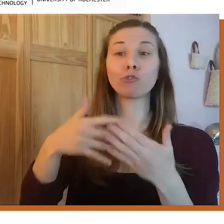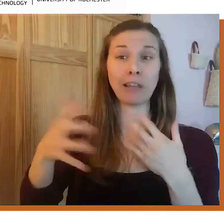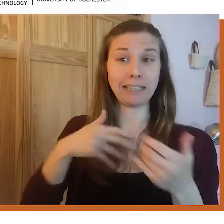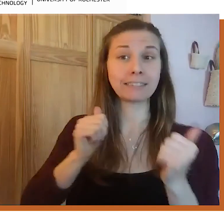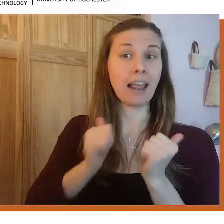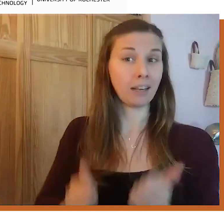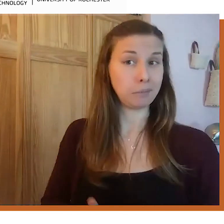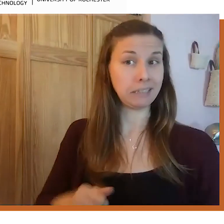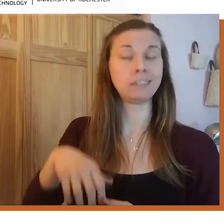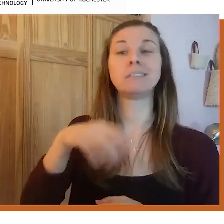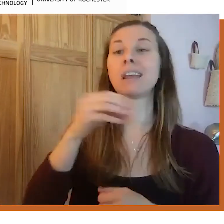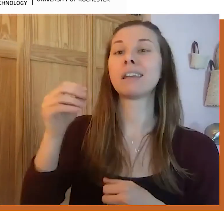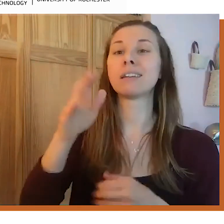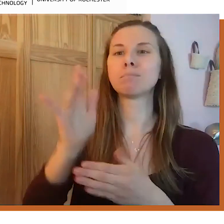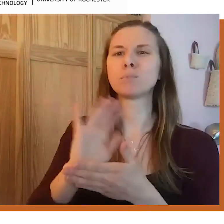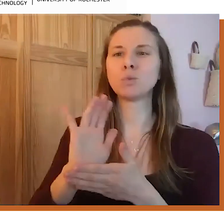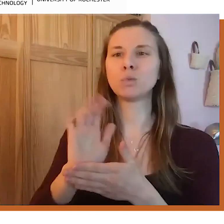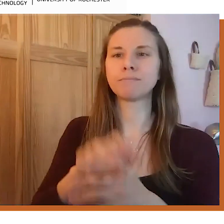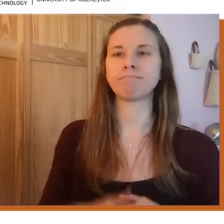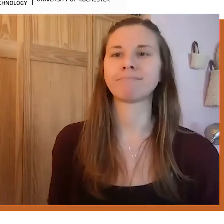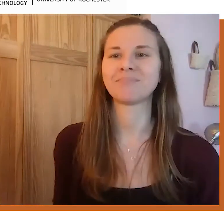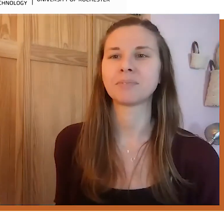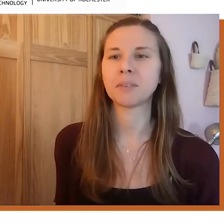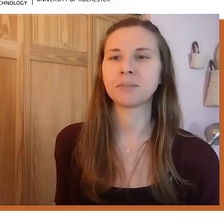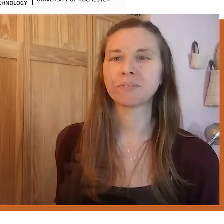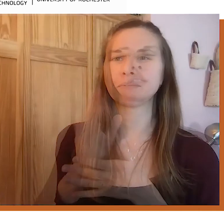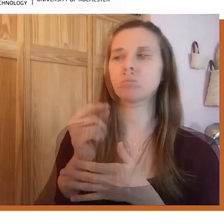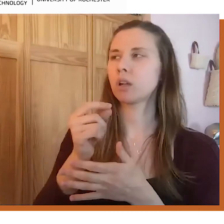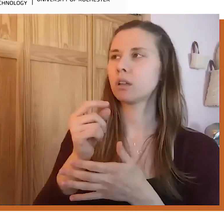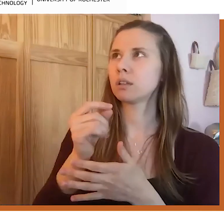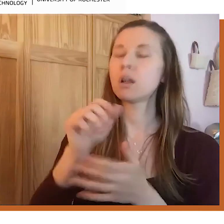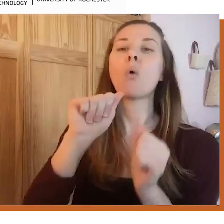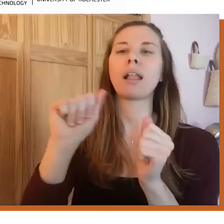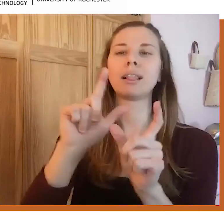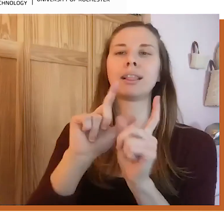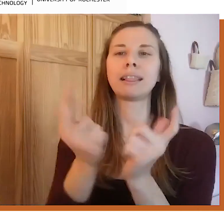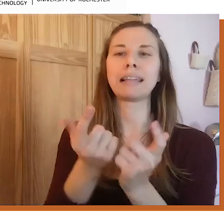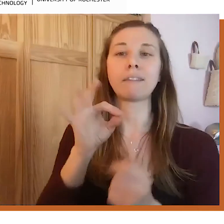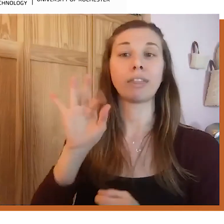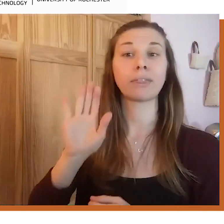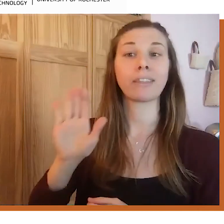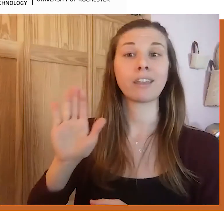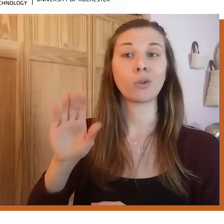She was on "Grey's Anatomy" and also in a movie called "A League of Their Own."